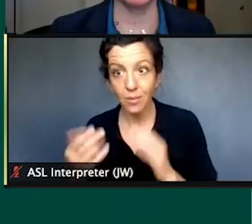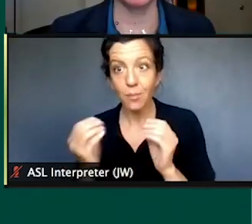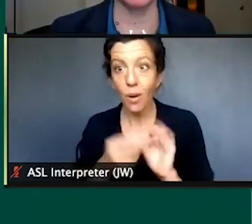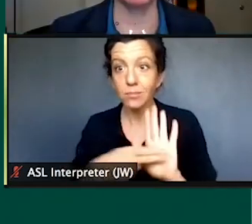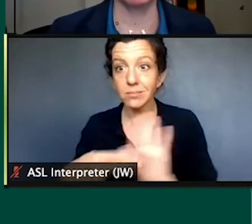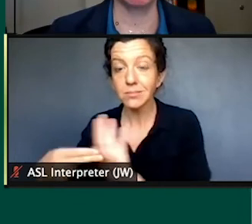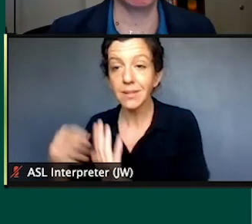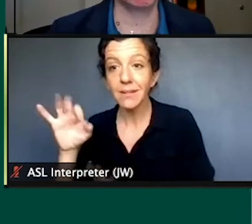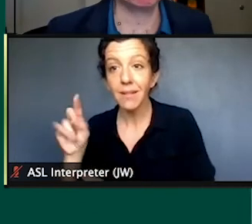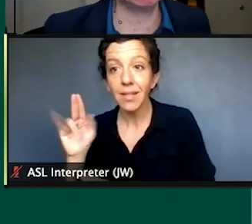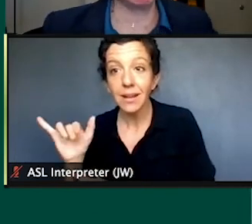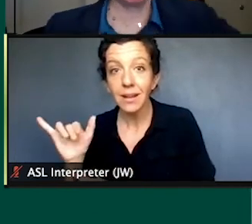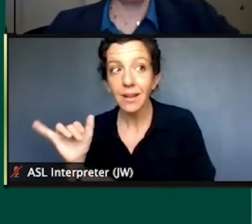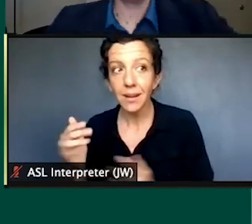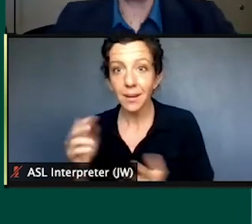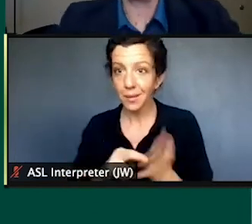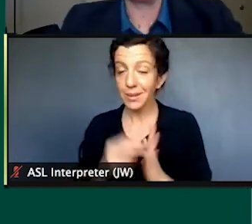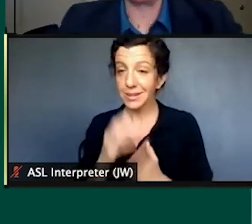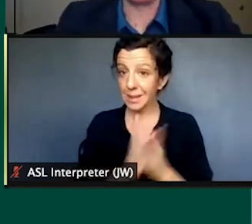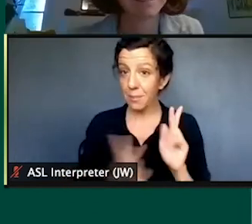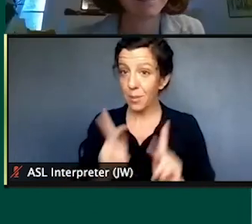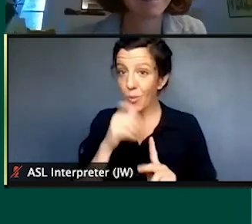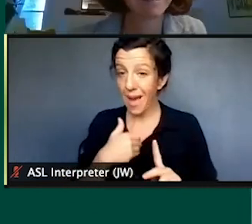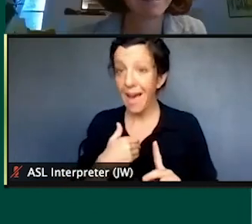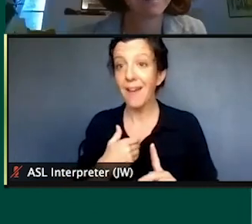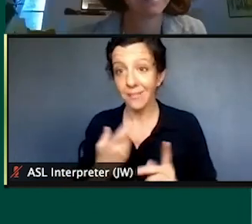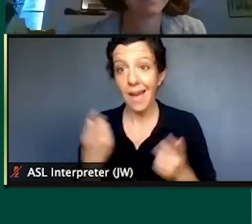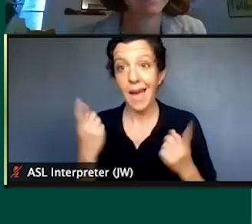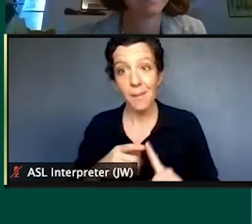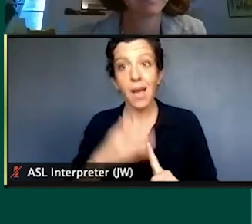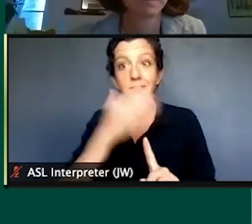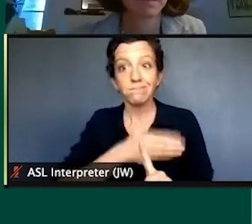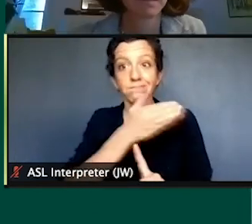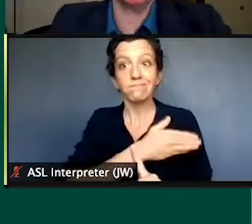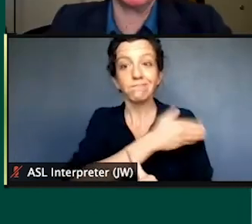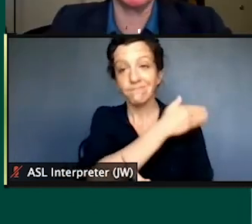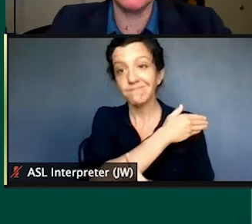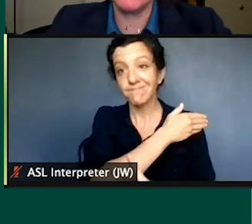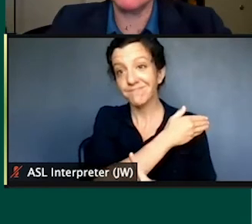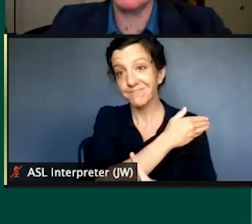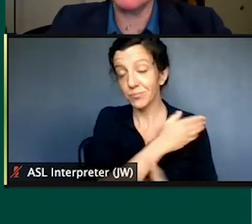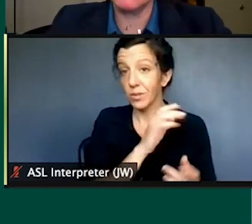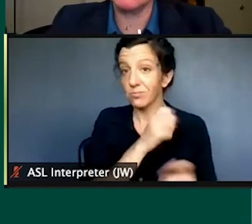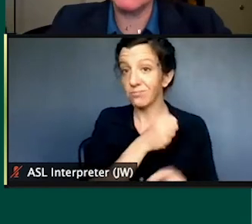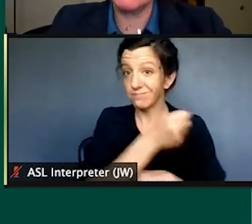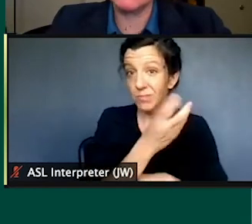Go ahead. The prison population for those reasons. Okay, so we don't have like a numerical estimate exactly?